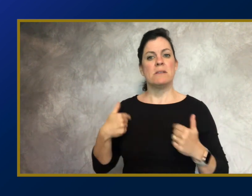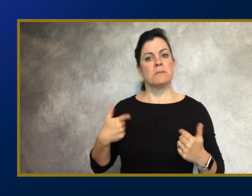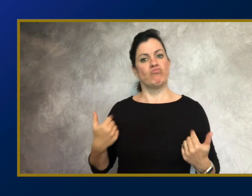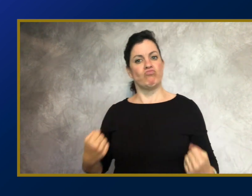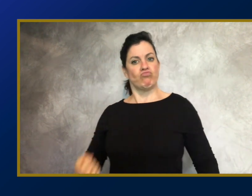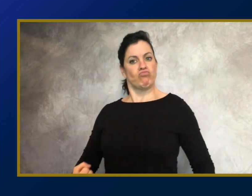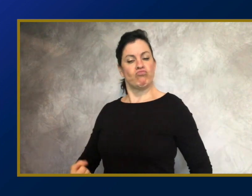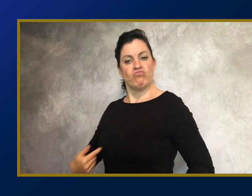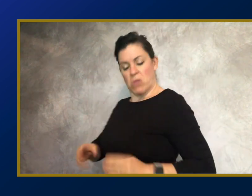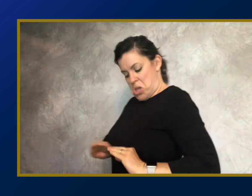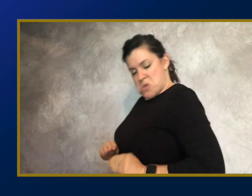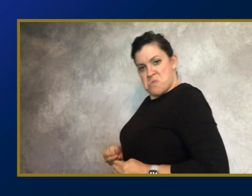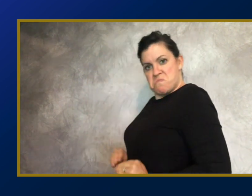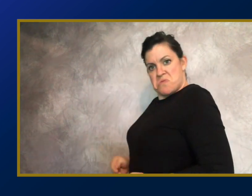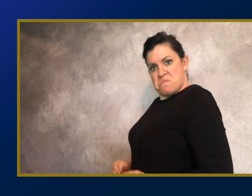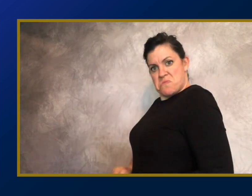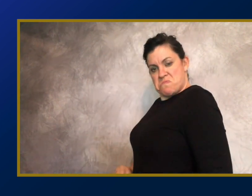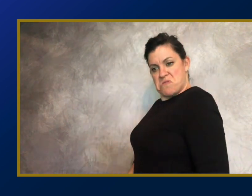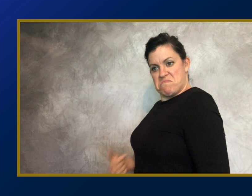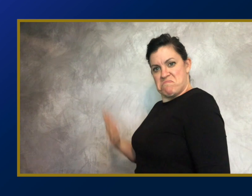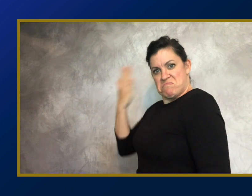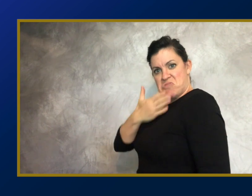and we are talking about that, but we're talking about the muscles that